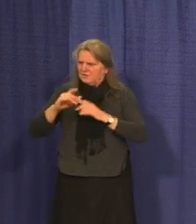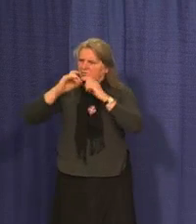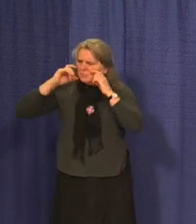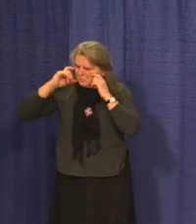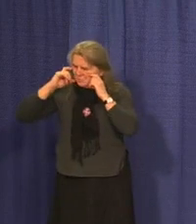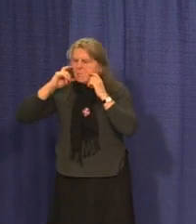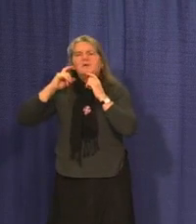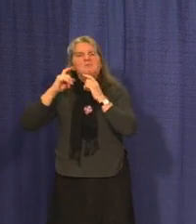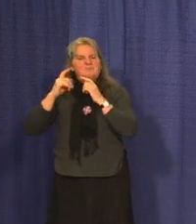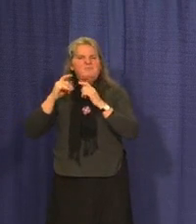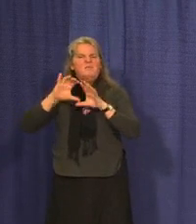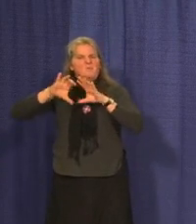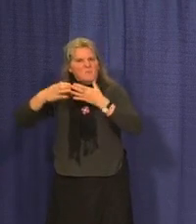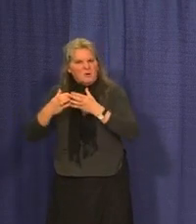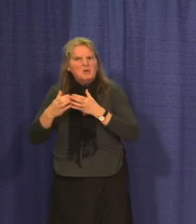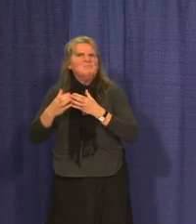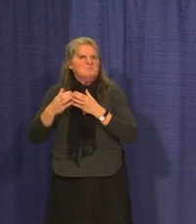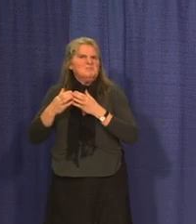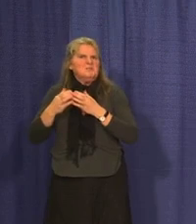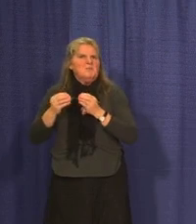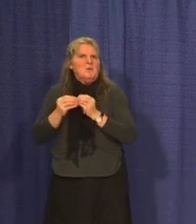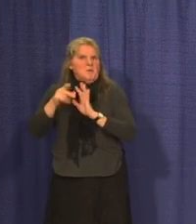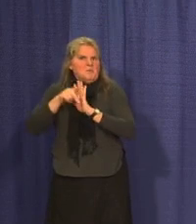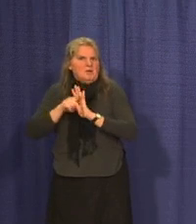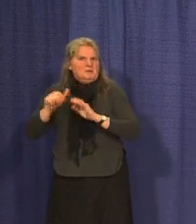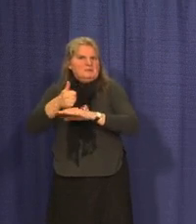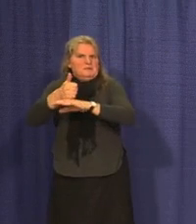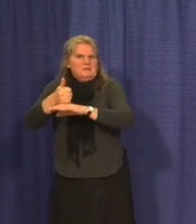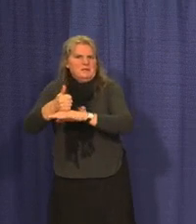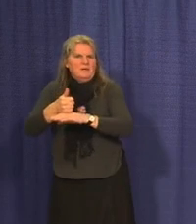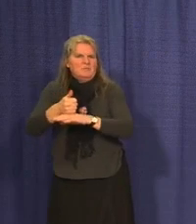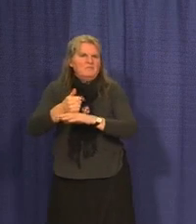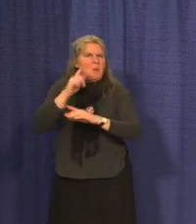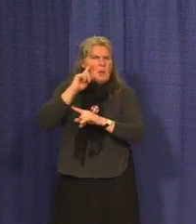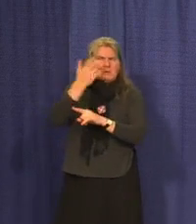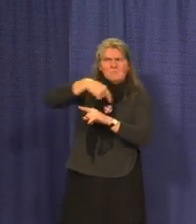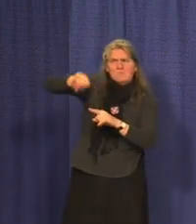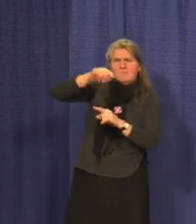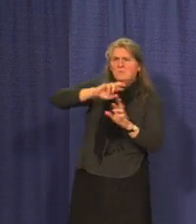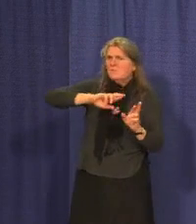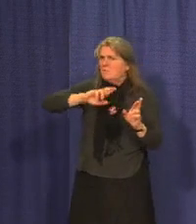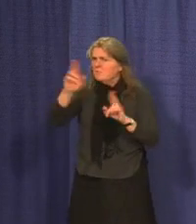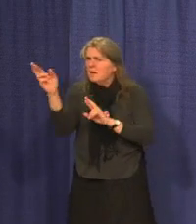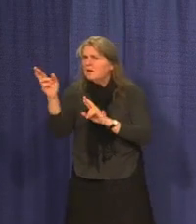policies in various parts of Canada in the world. I know there is public readiness